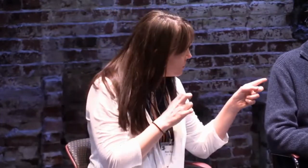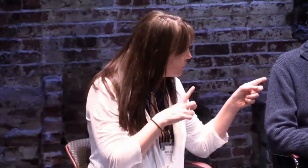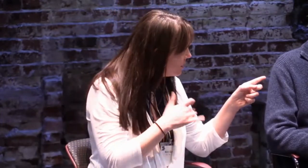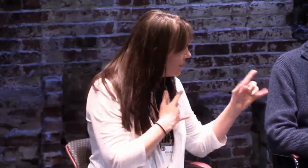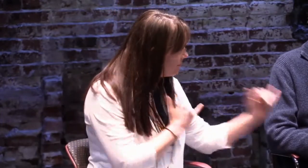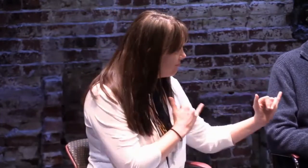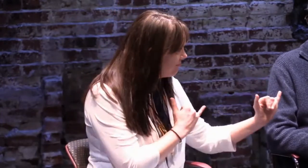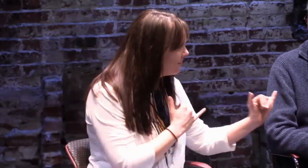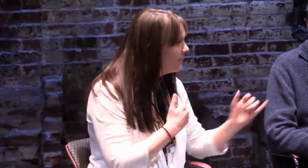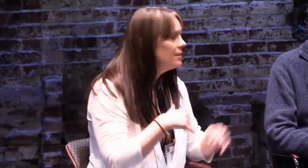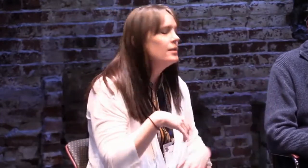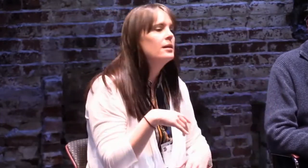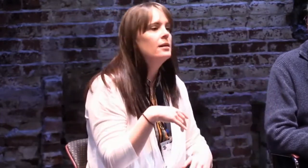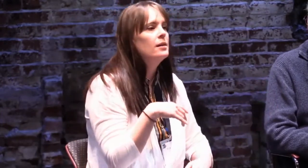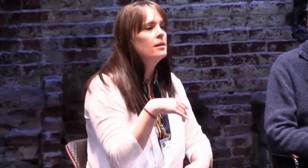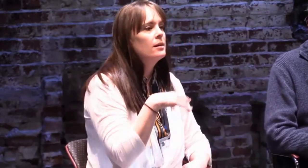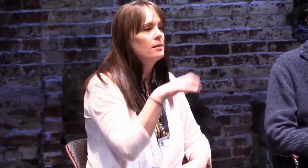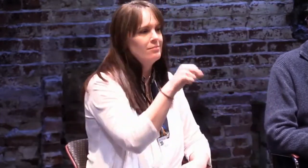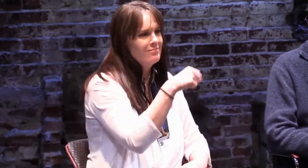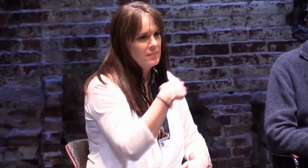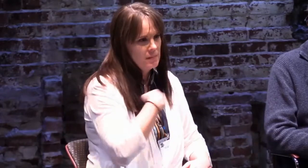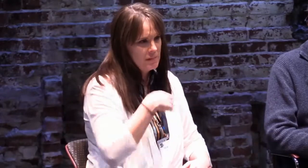So many similar, similar points.